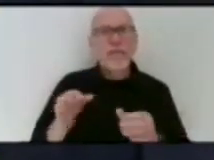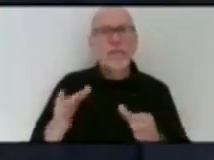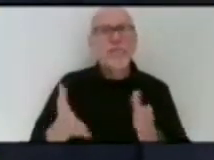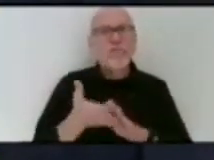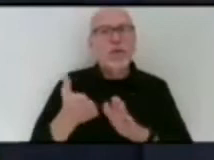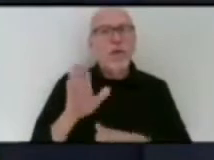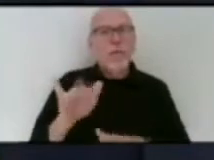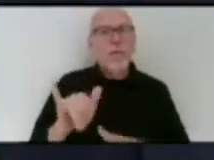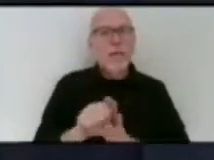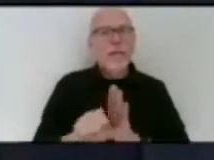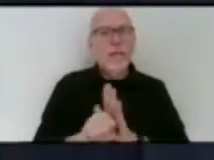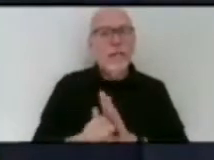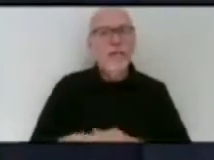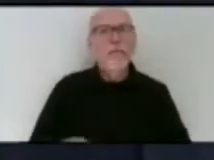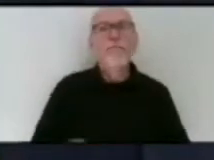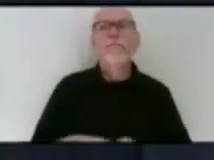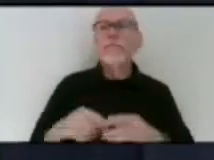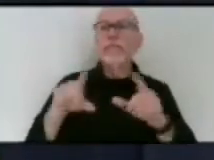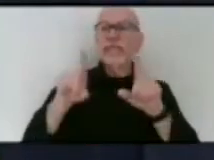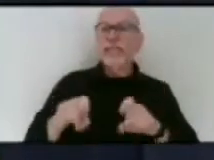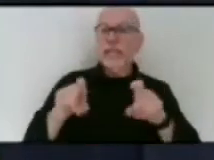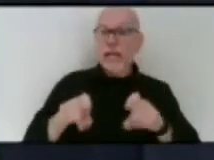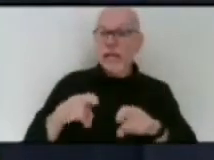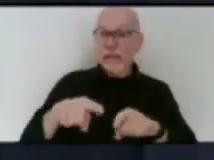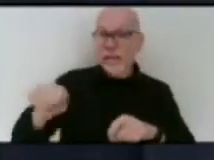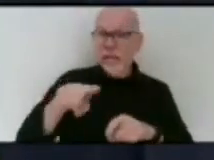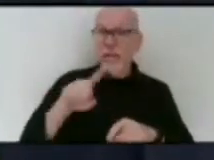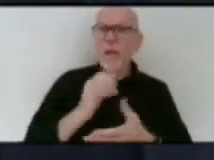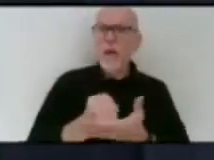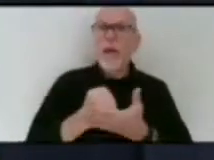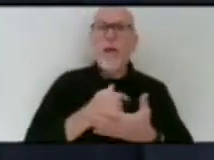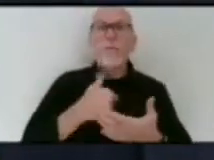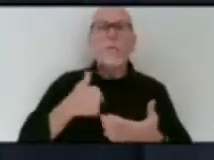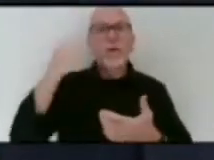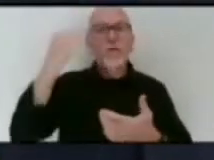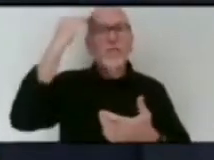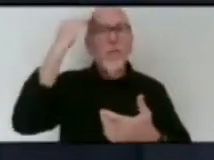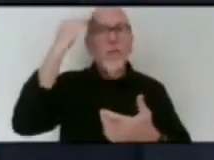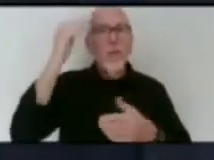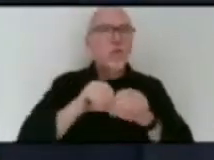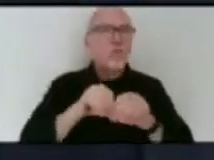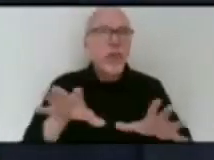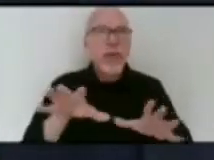testing helps us know the local spread rate, trace it and isolated